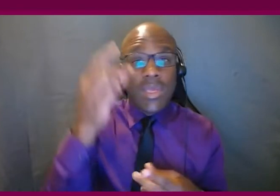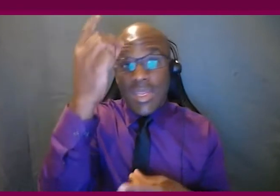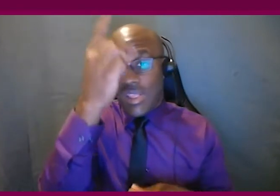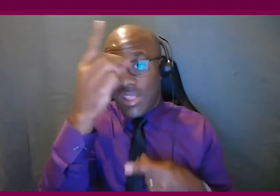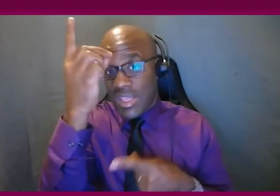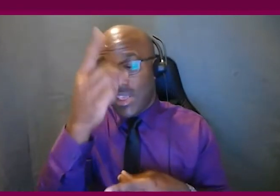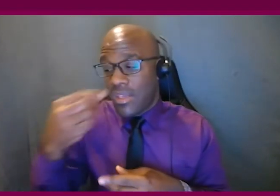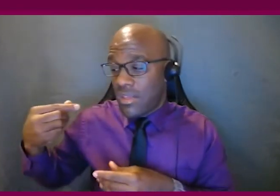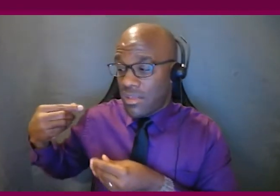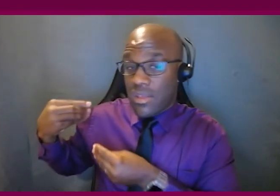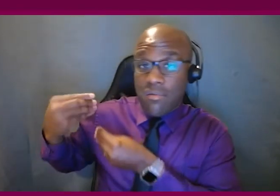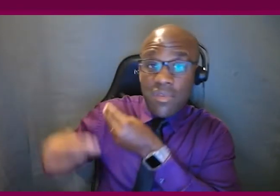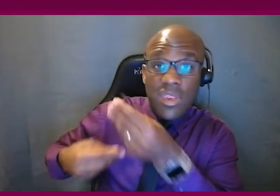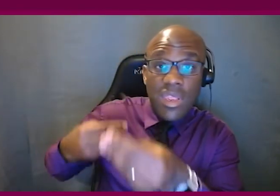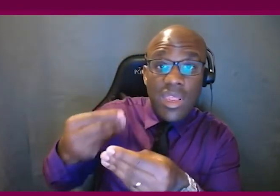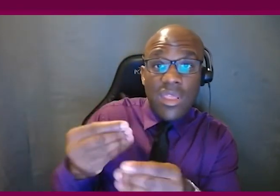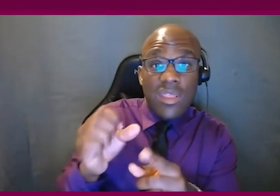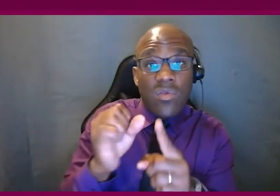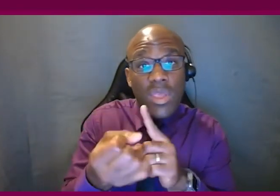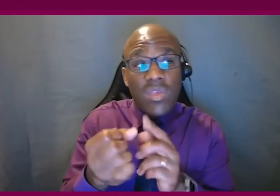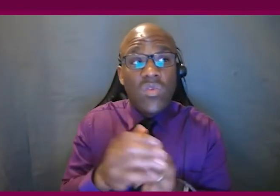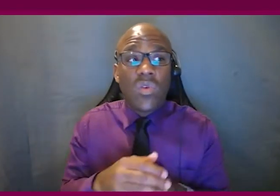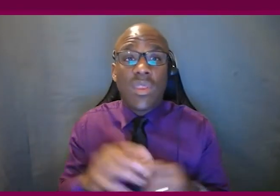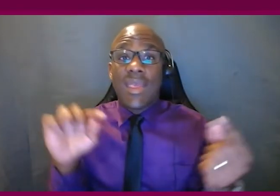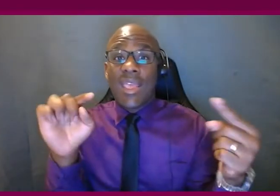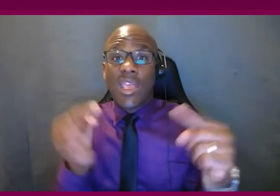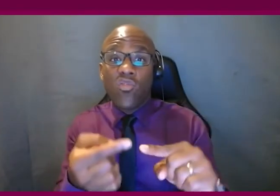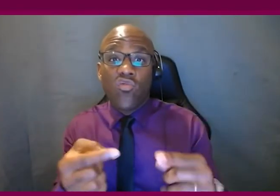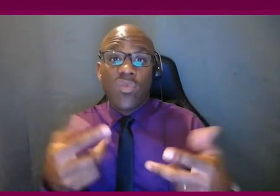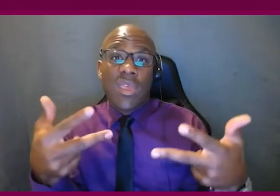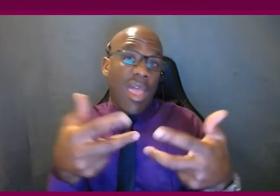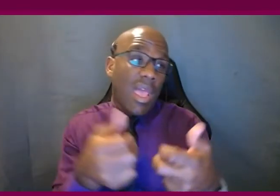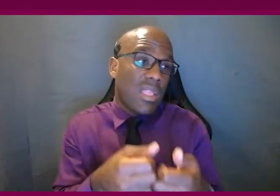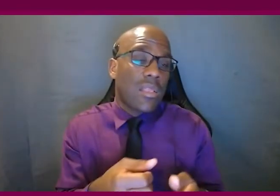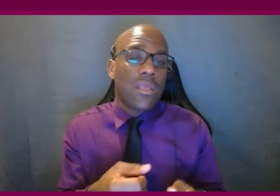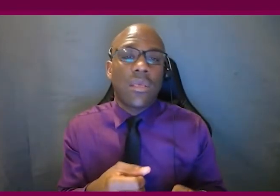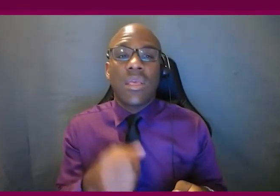that then often sends them to the medical system to be cured.